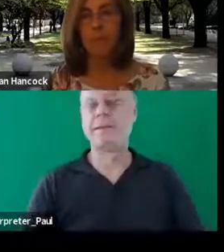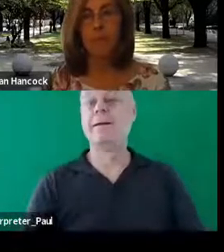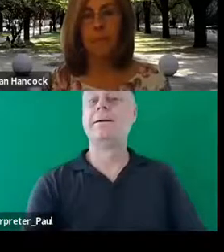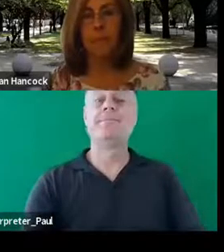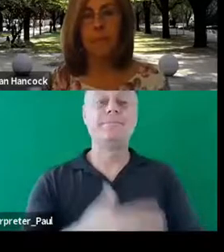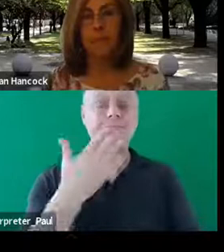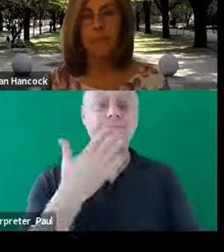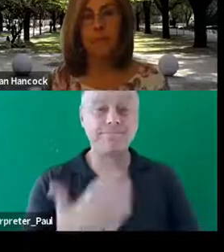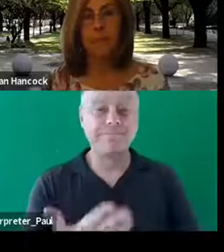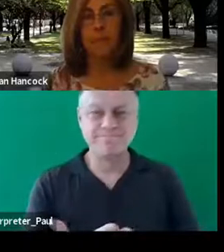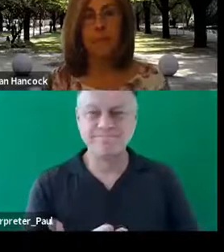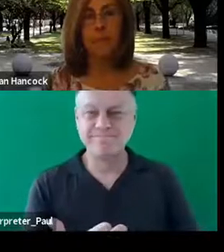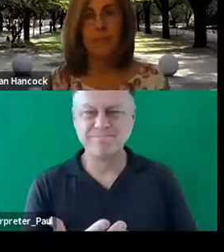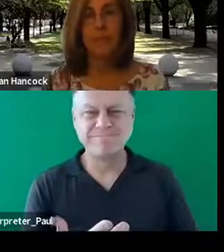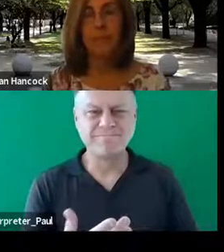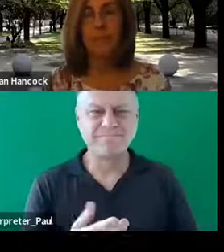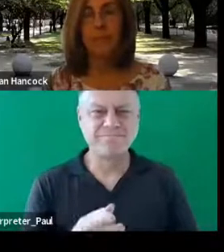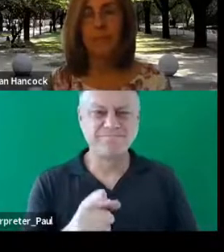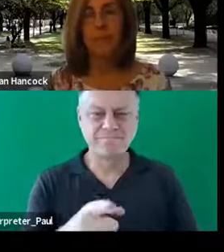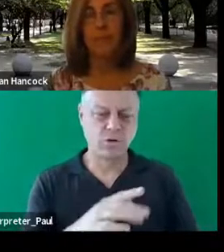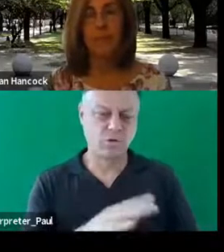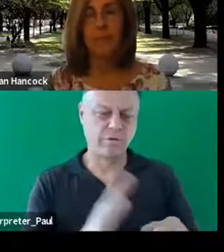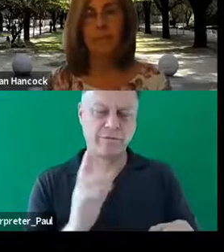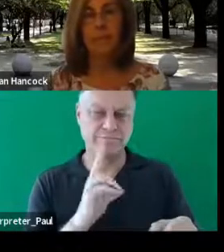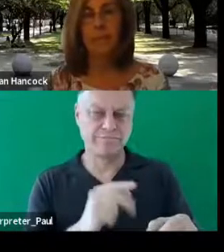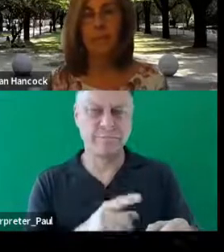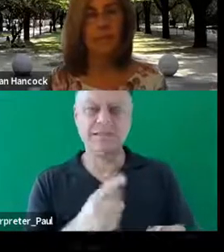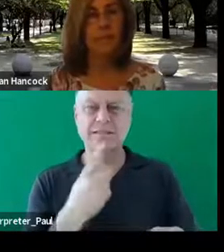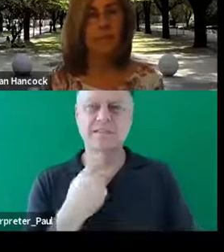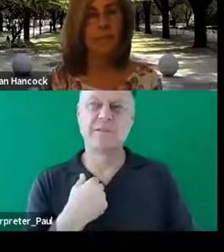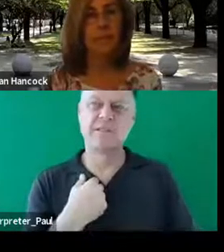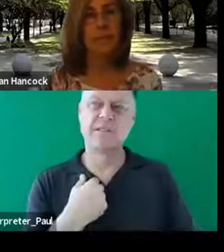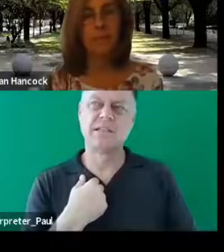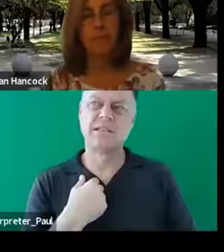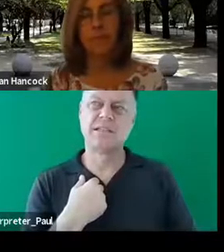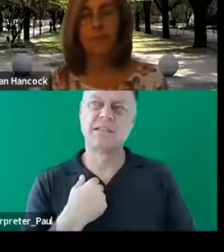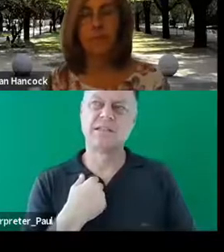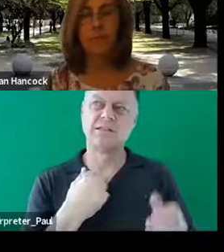unmuted, can you just share with us a bit of a fairly typical mentor/mentee session?